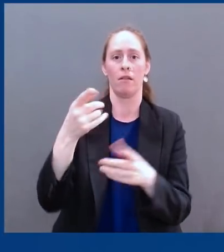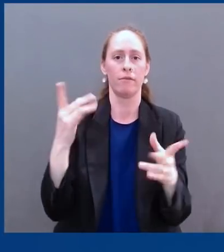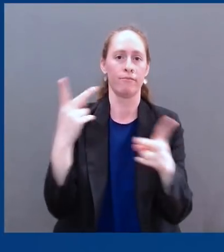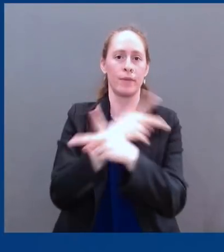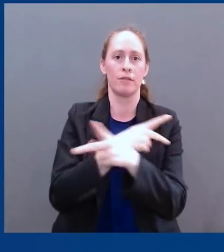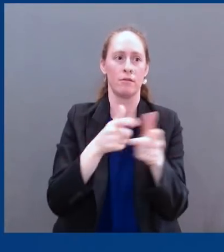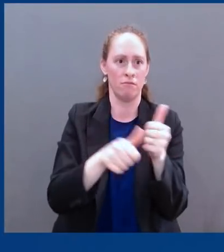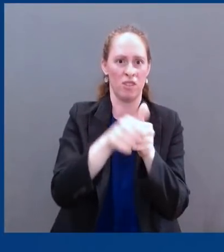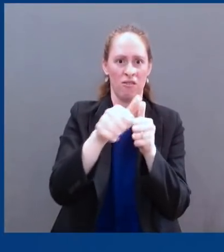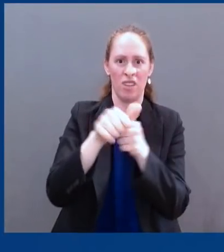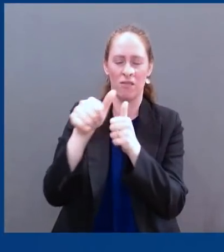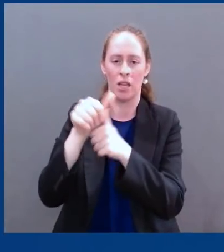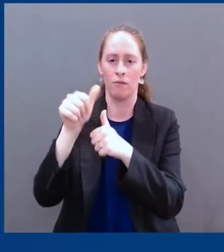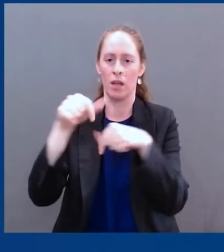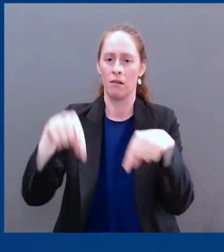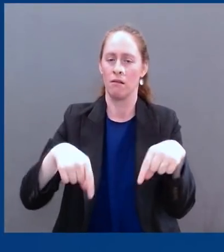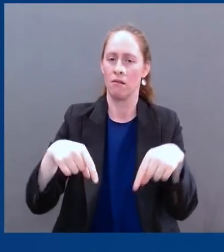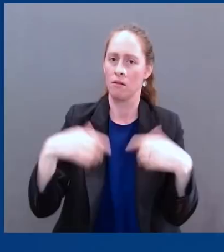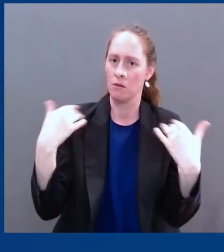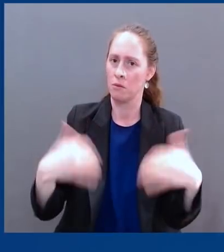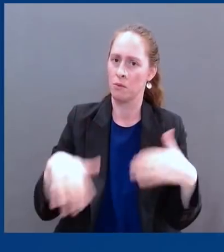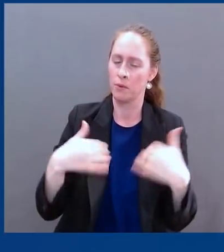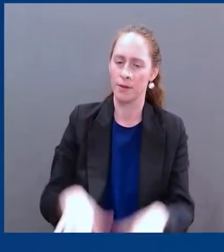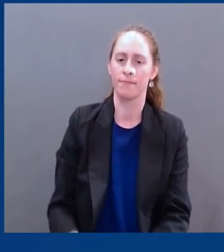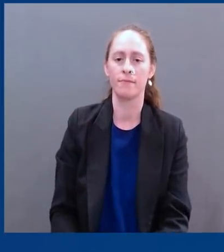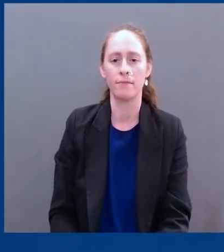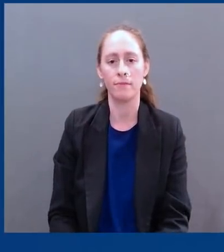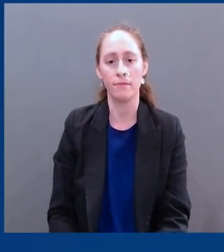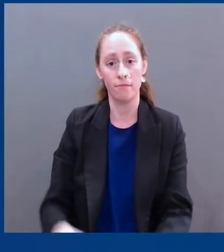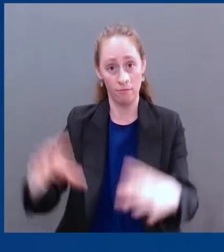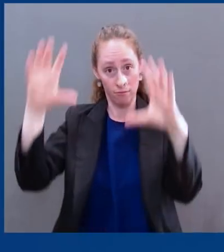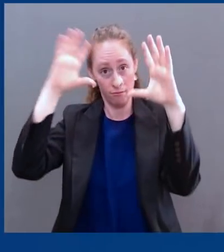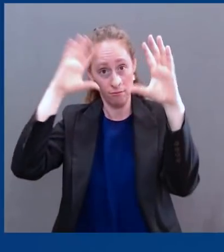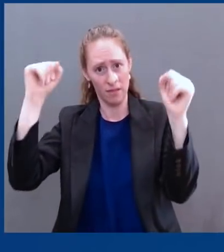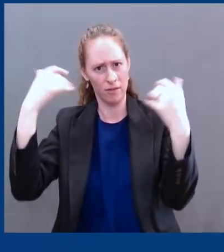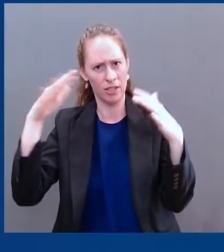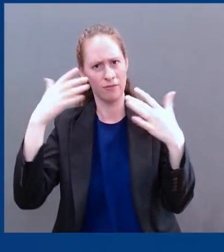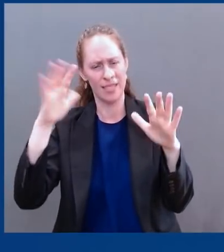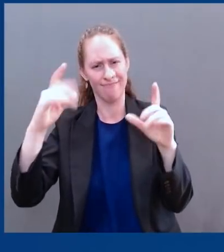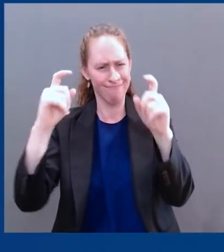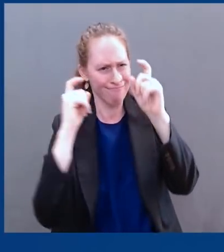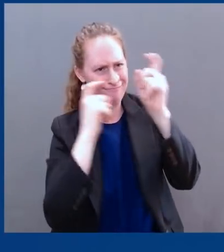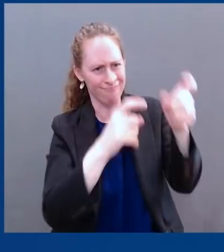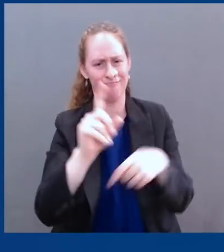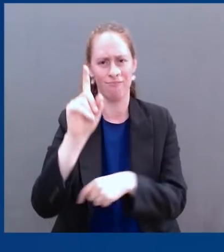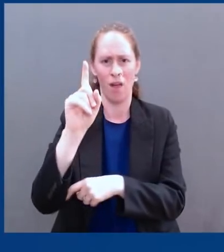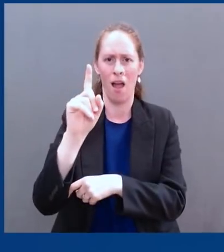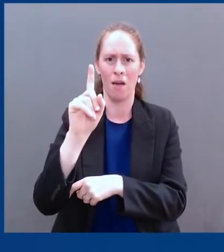we've donated 1.2 billion vaccine doses to the world with more than 500 million doses